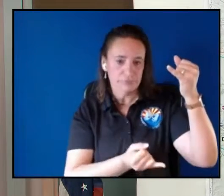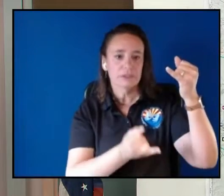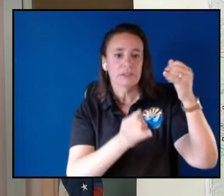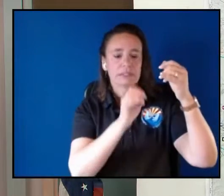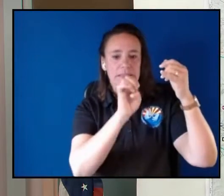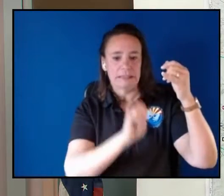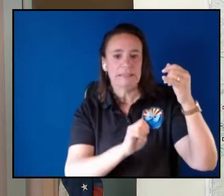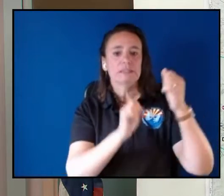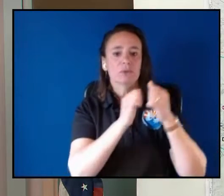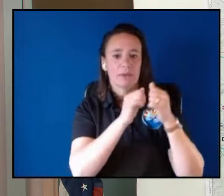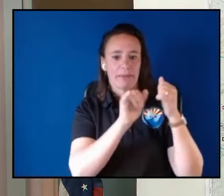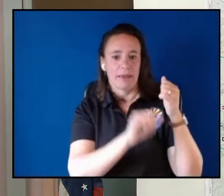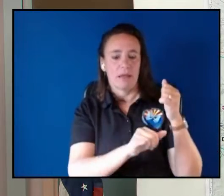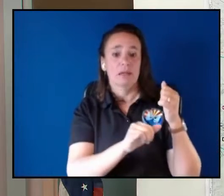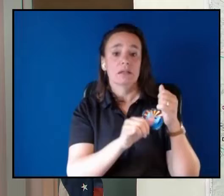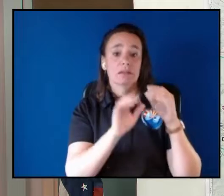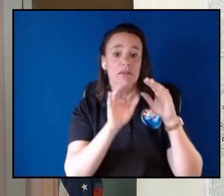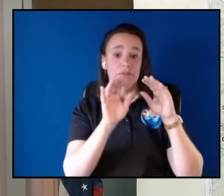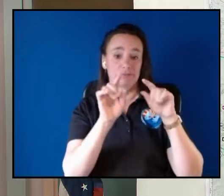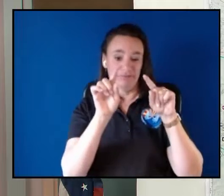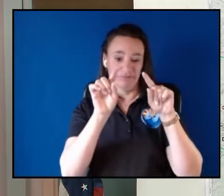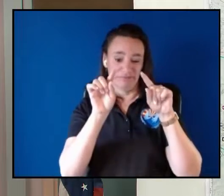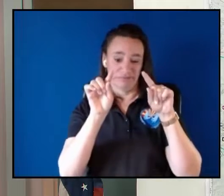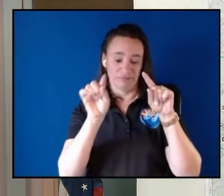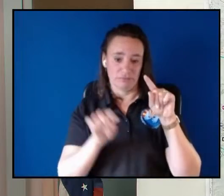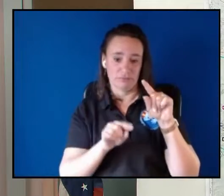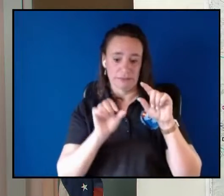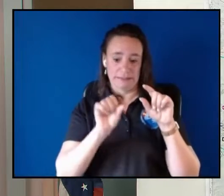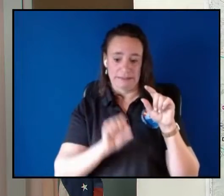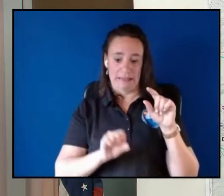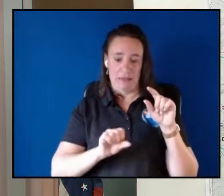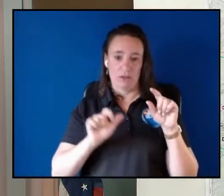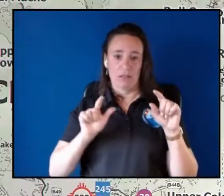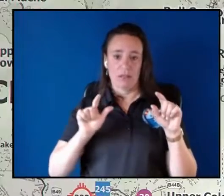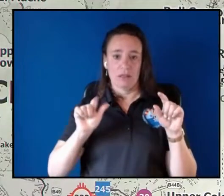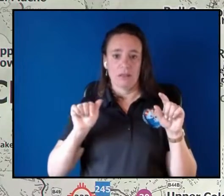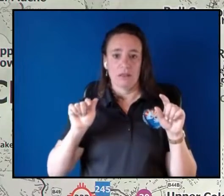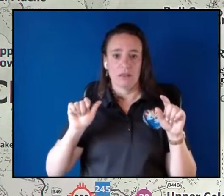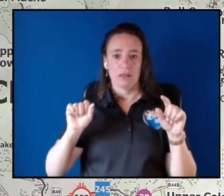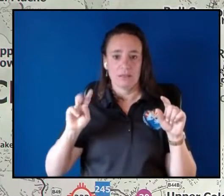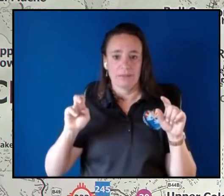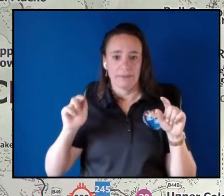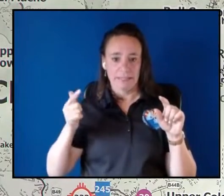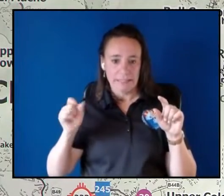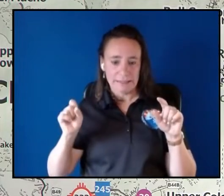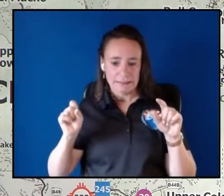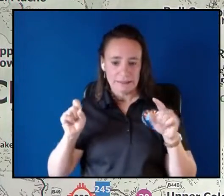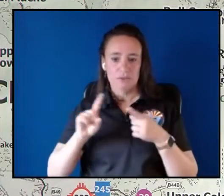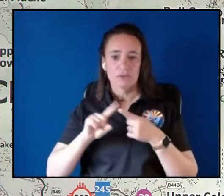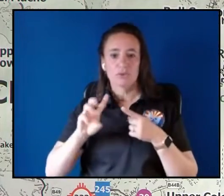to the south side coming out of Las Vegas and moving to the west Mineral Hill area. We've got some folks in there